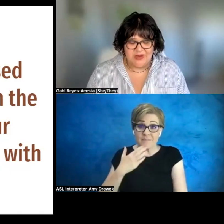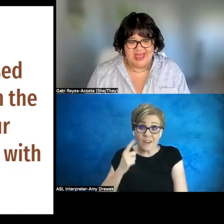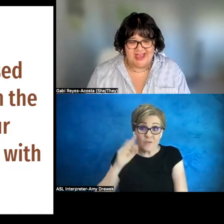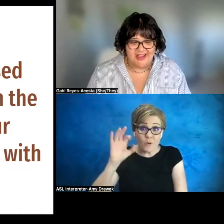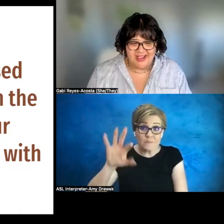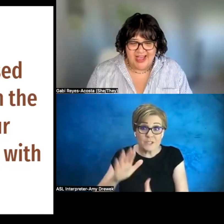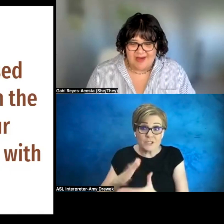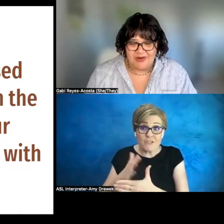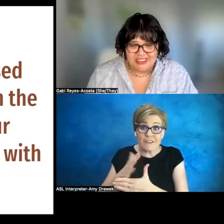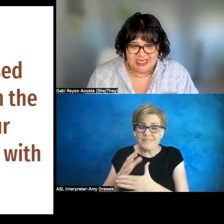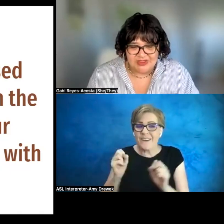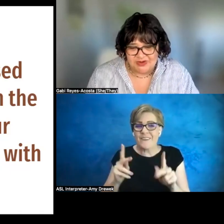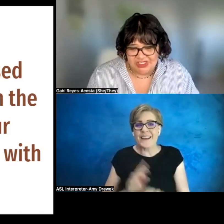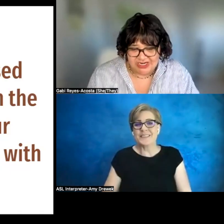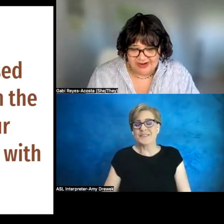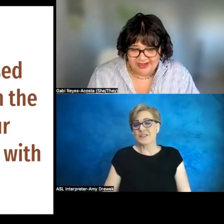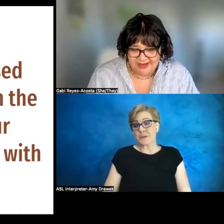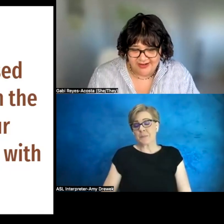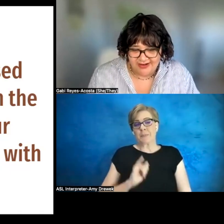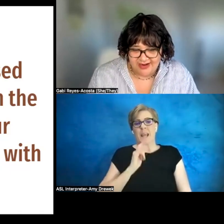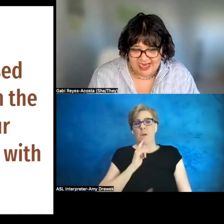Okay. I'm going to stop screen sharing.